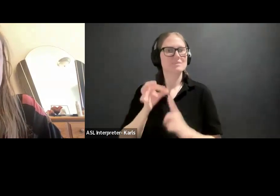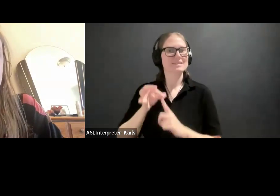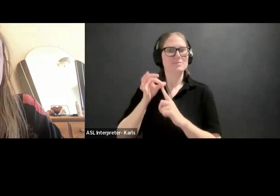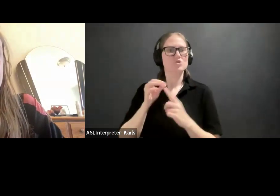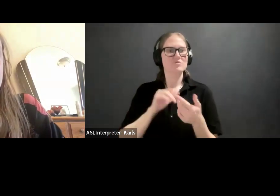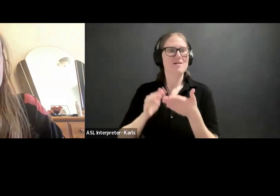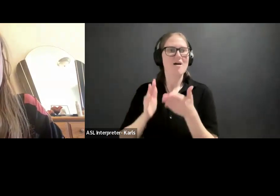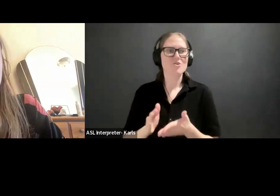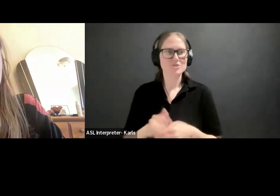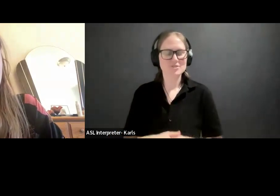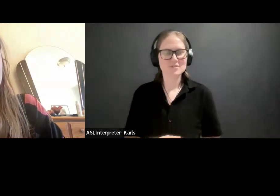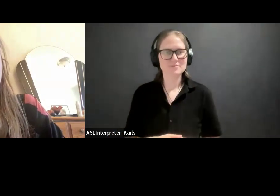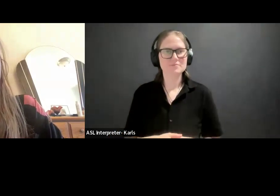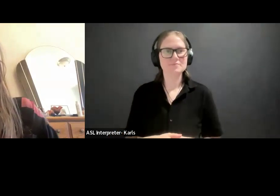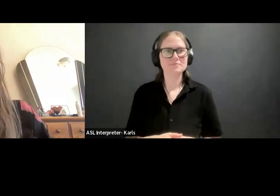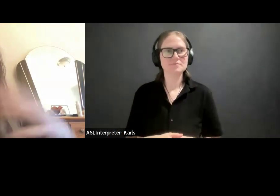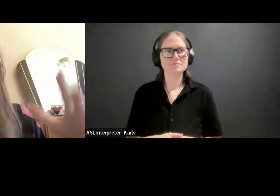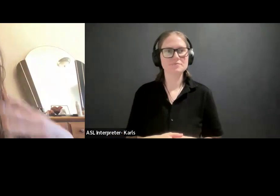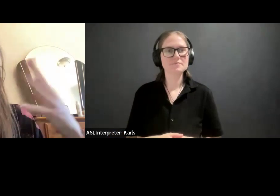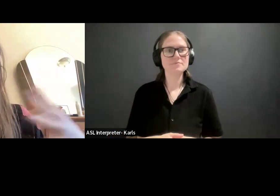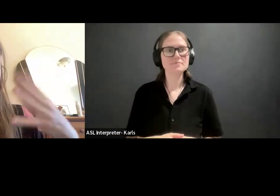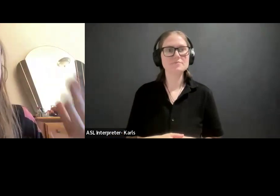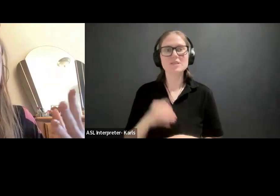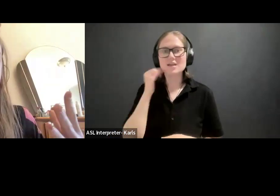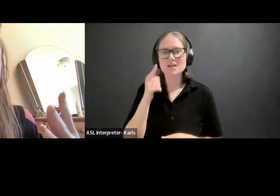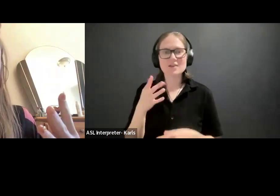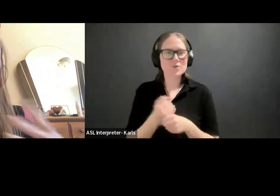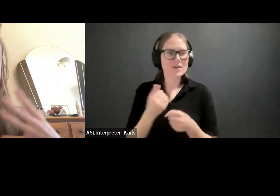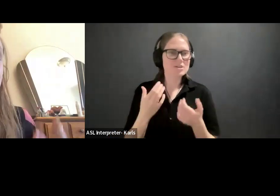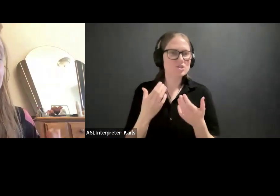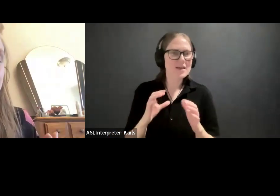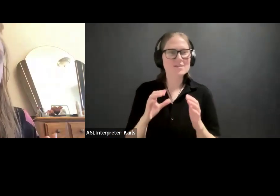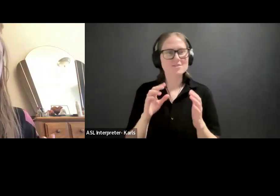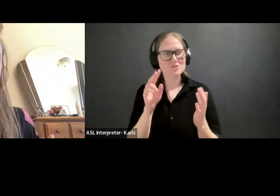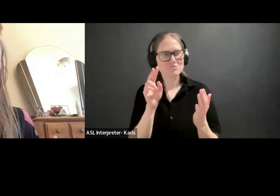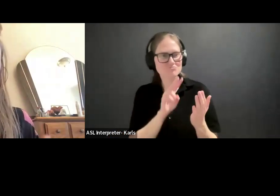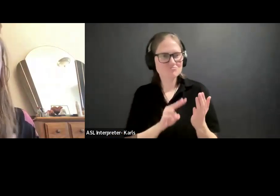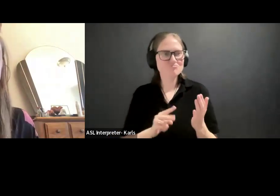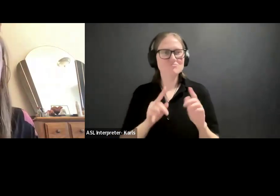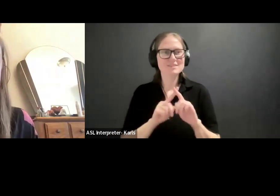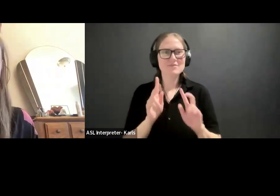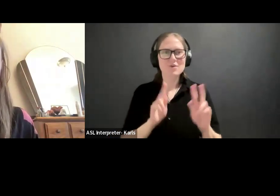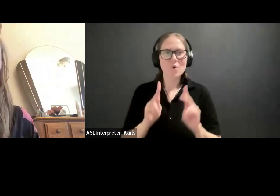Um, if you ever get a chance to kind of look through folks that have received these awards in the past,